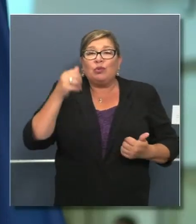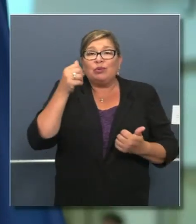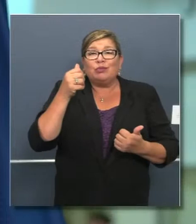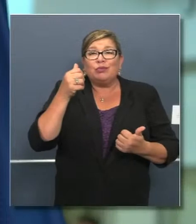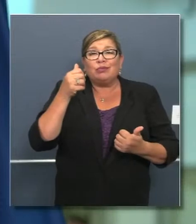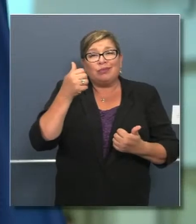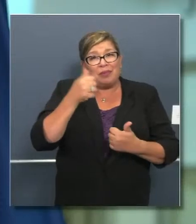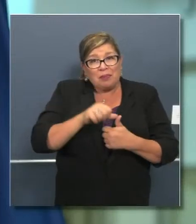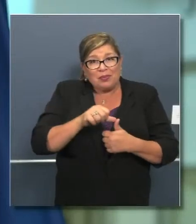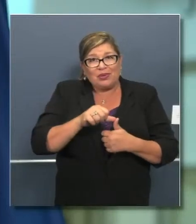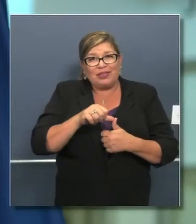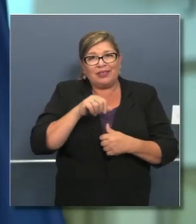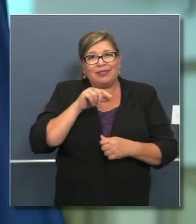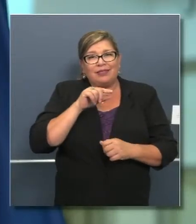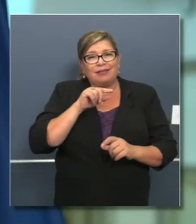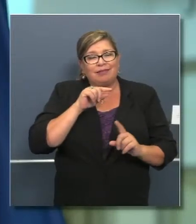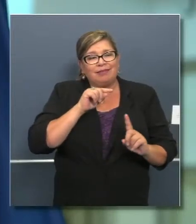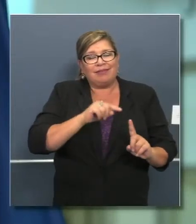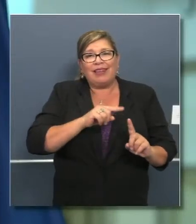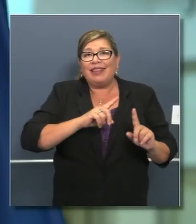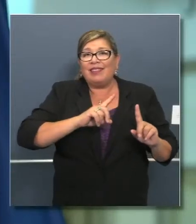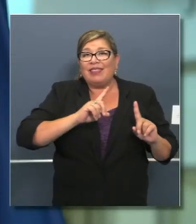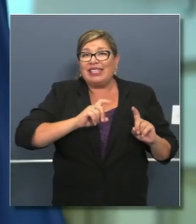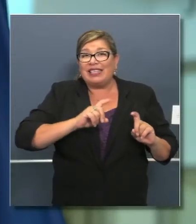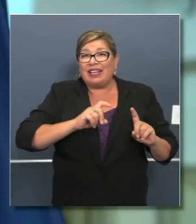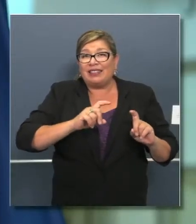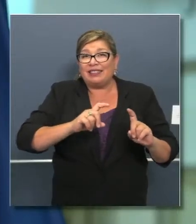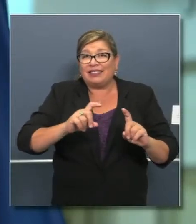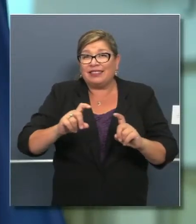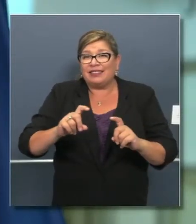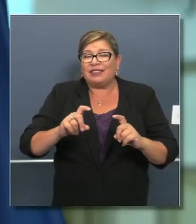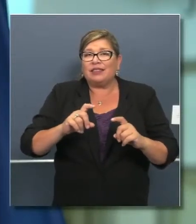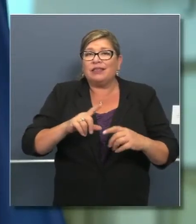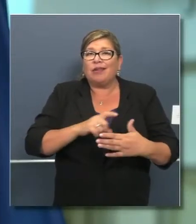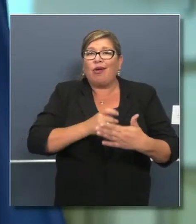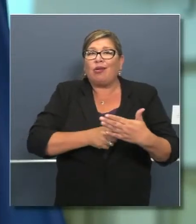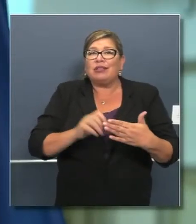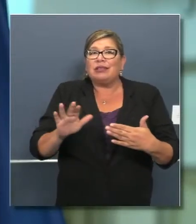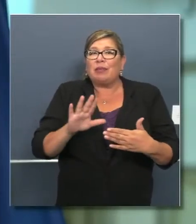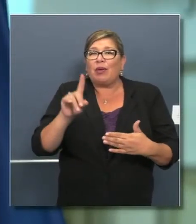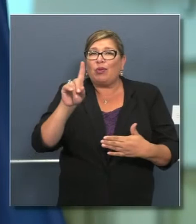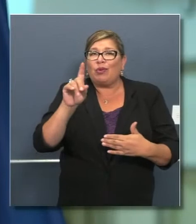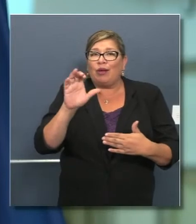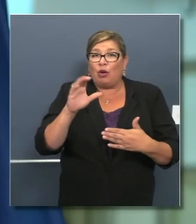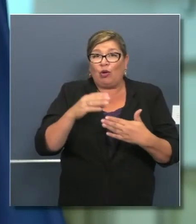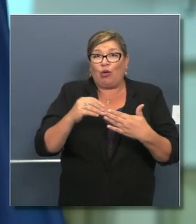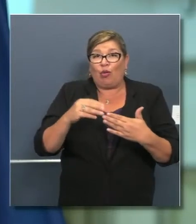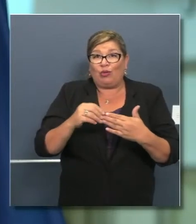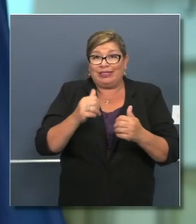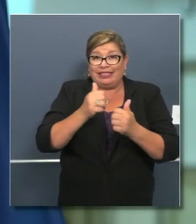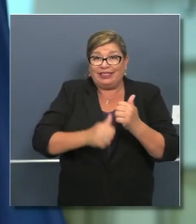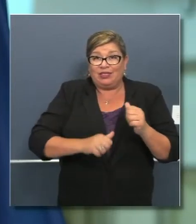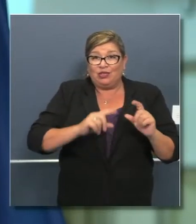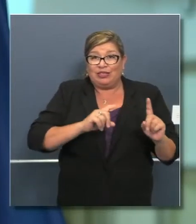factor but it's an important consideration these tests average about $100 just consider we've done